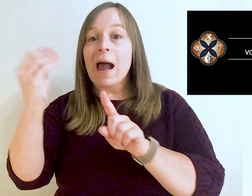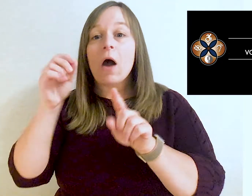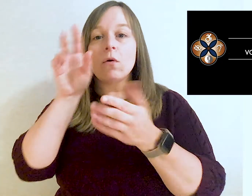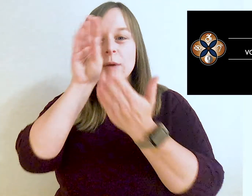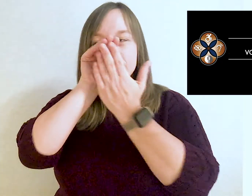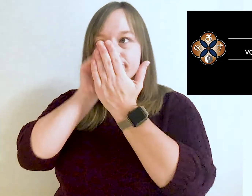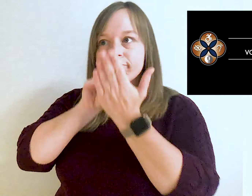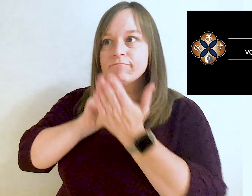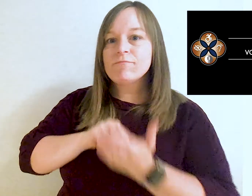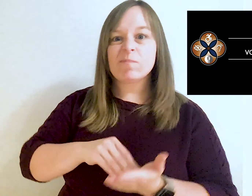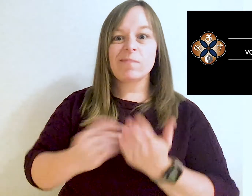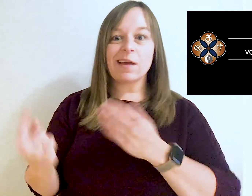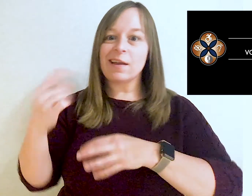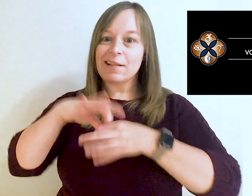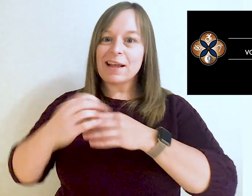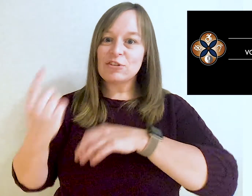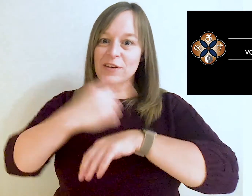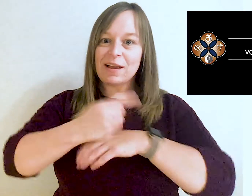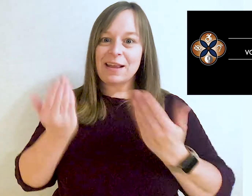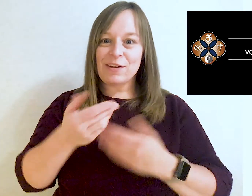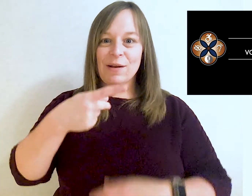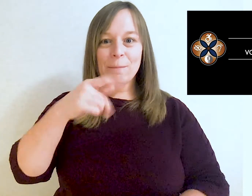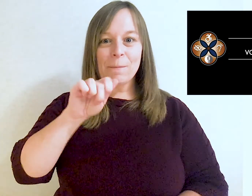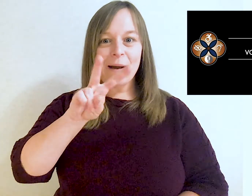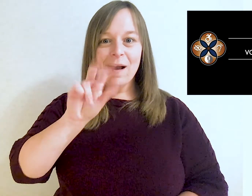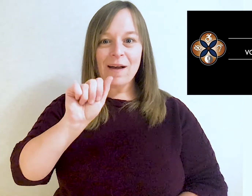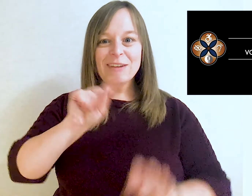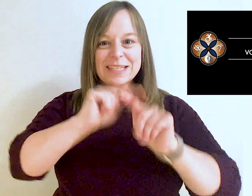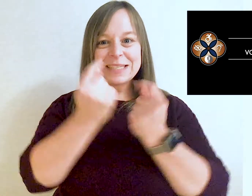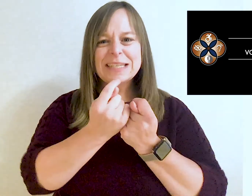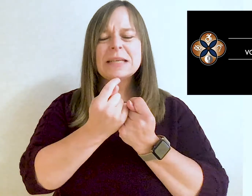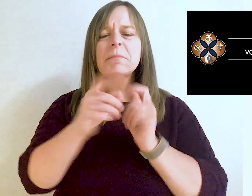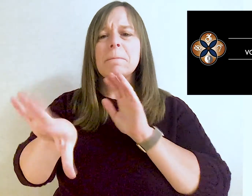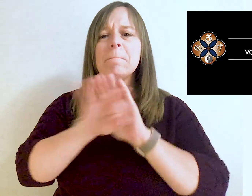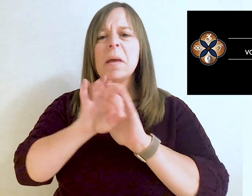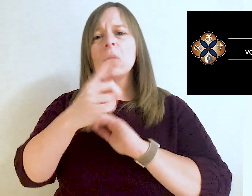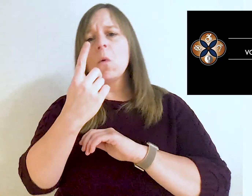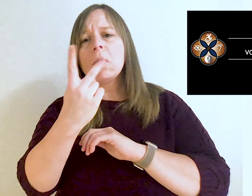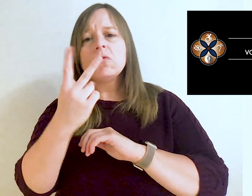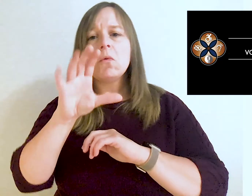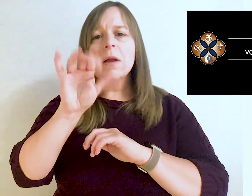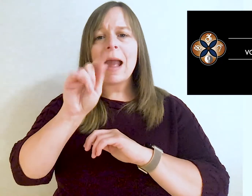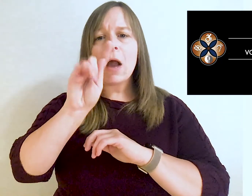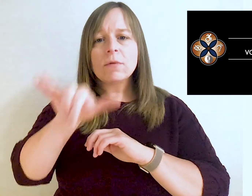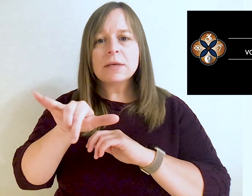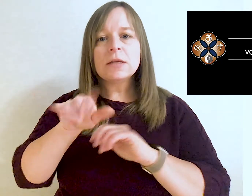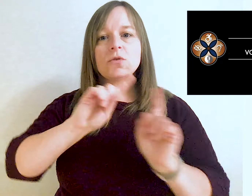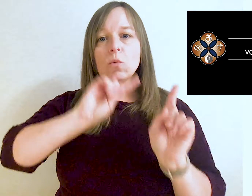goes out on Election Day. We typically choose a county to survey